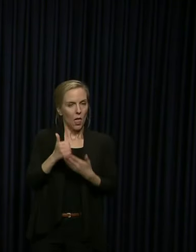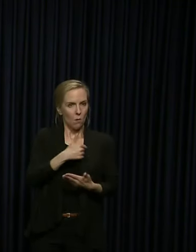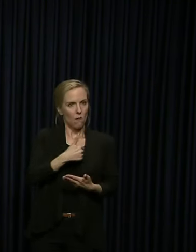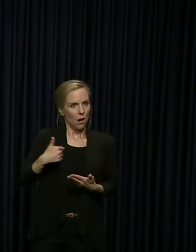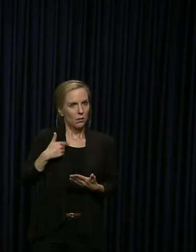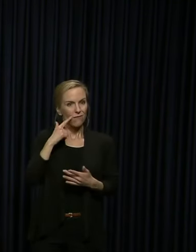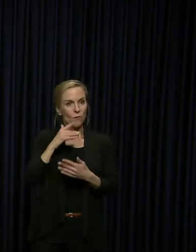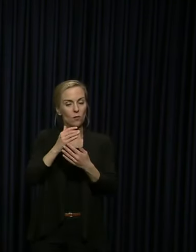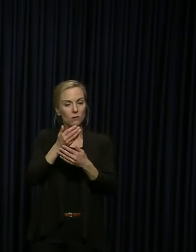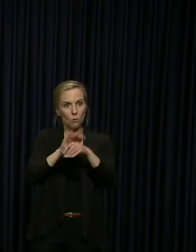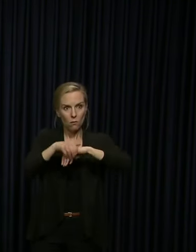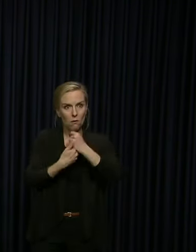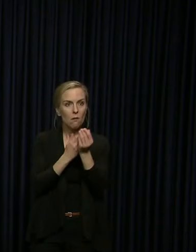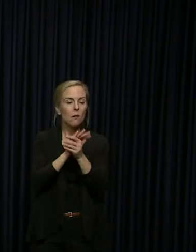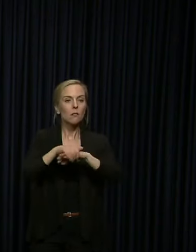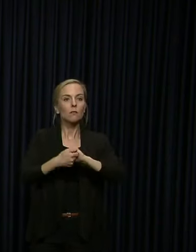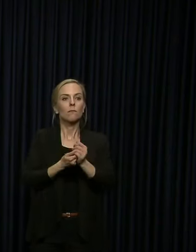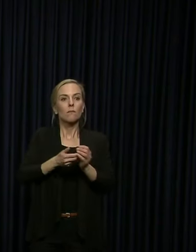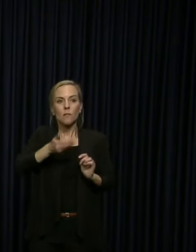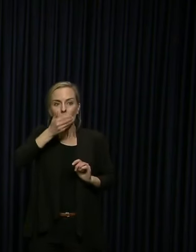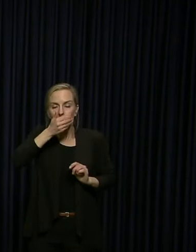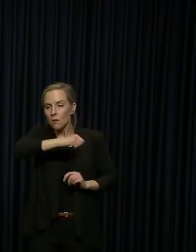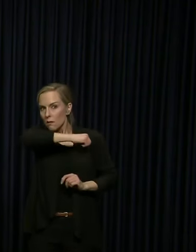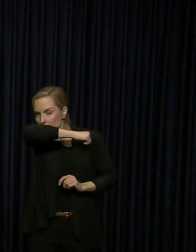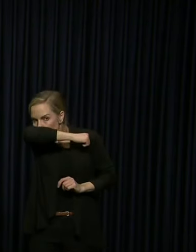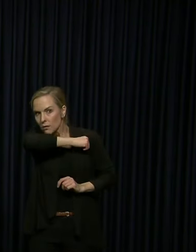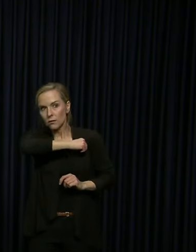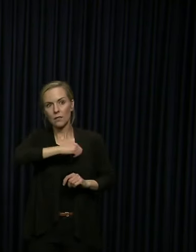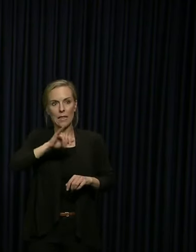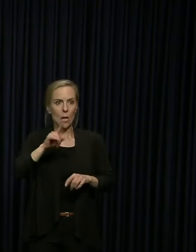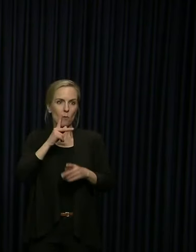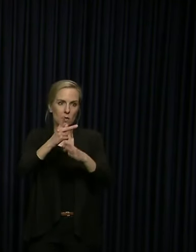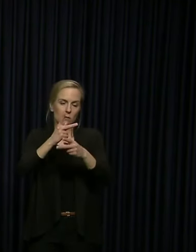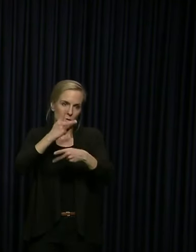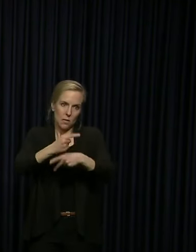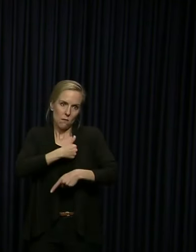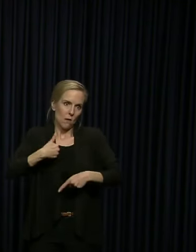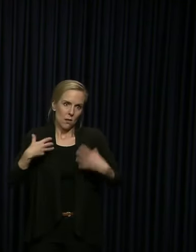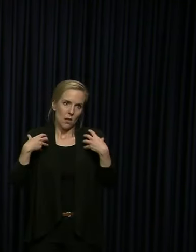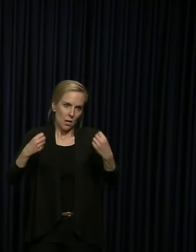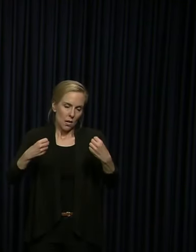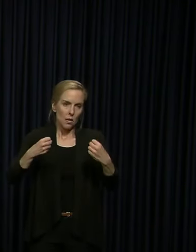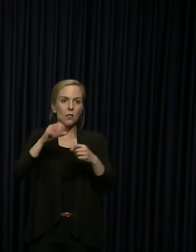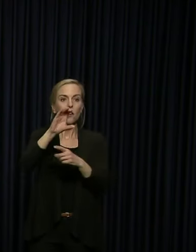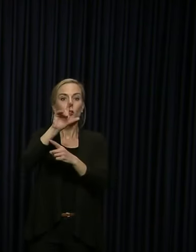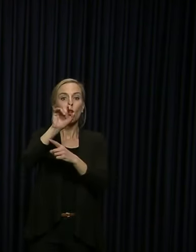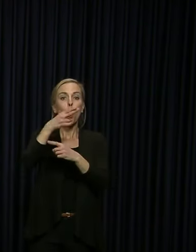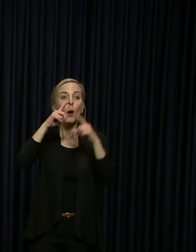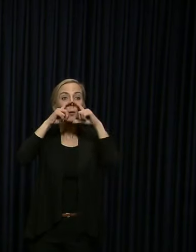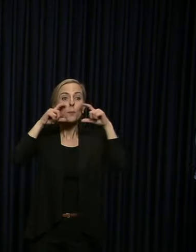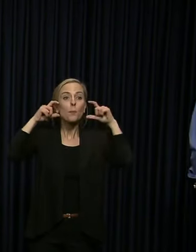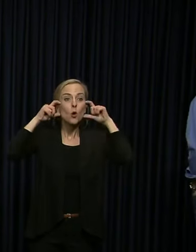WHICH RIGHT NOW HAS UofL, UK AND A NUMBER OF OTHER AVENUES TO